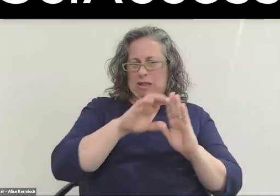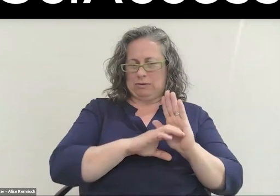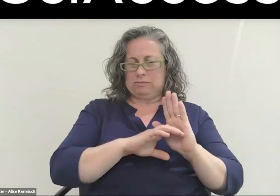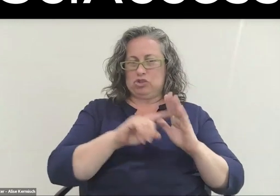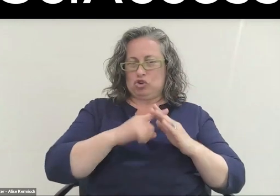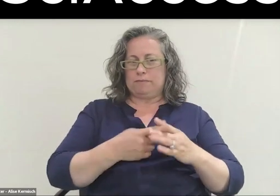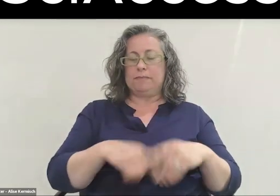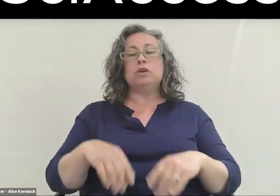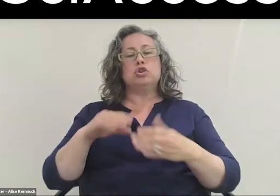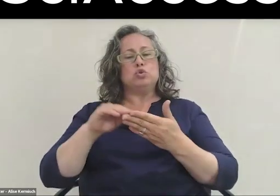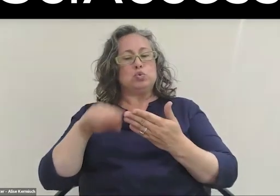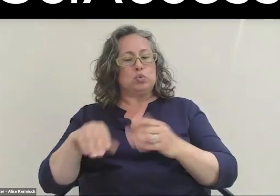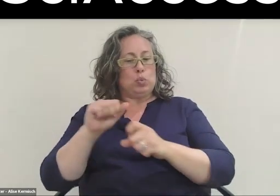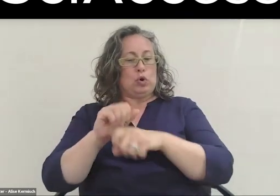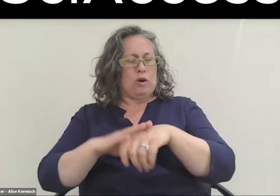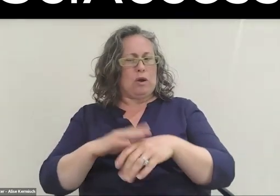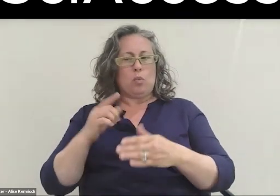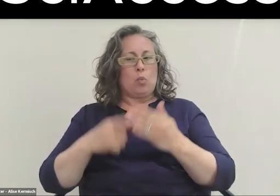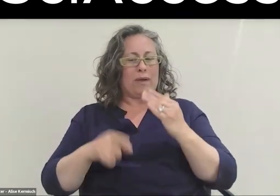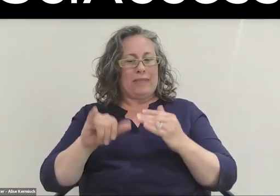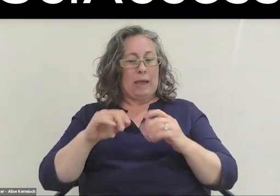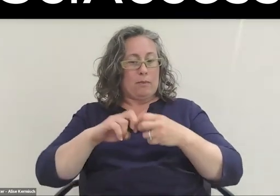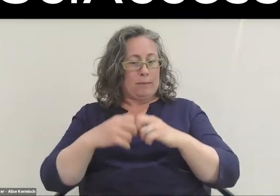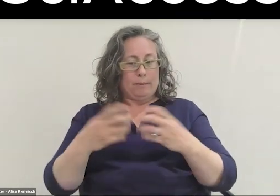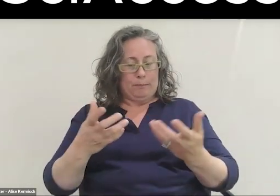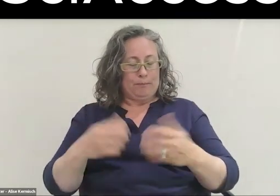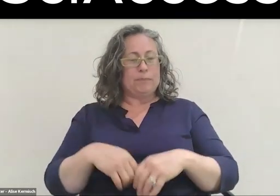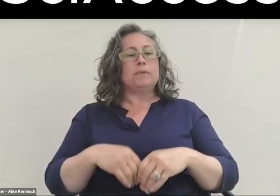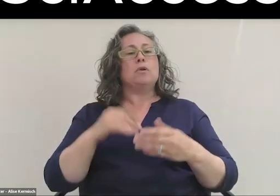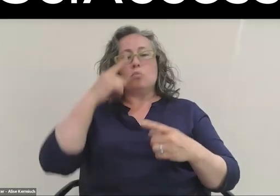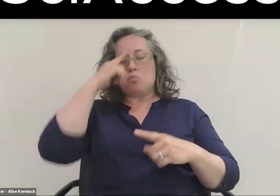The students work on understanding what the problem is, brainstorming lots of solutions,